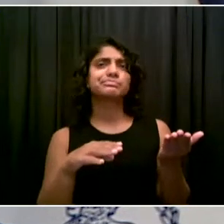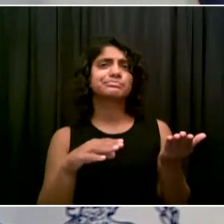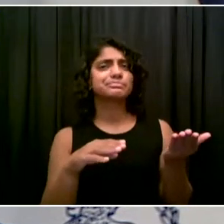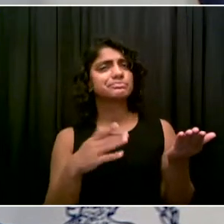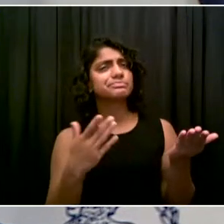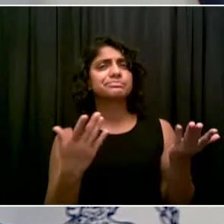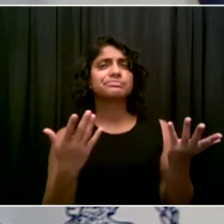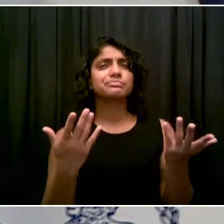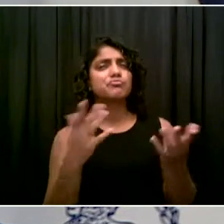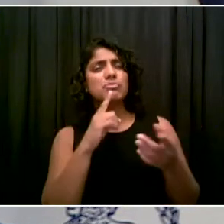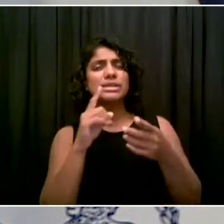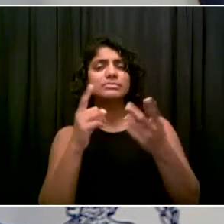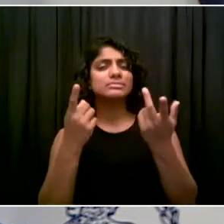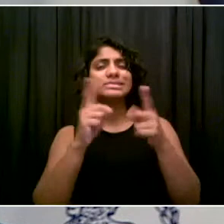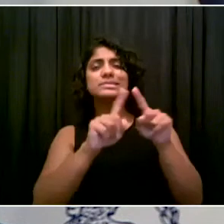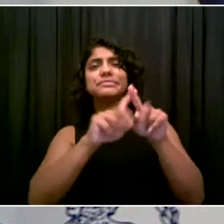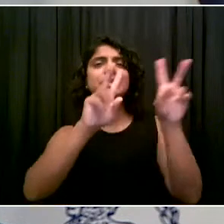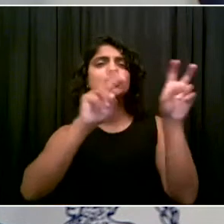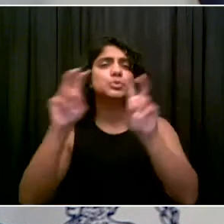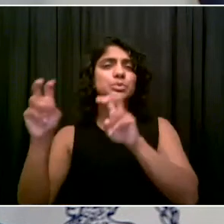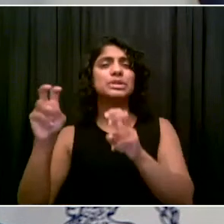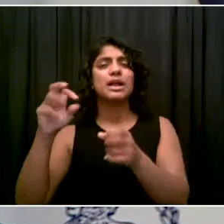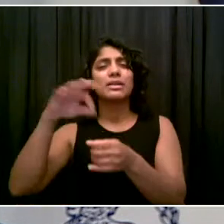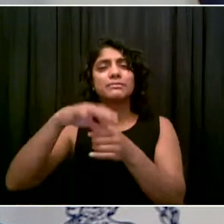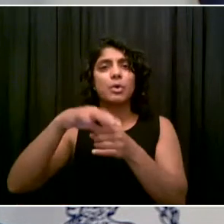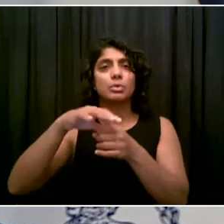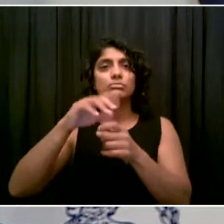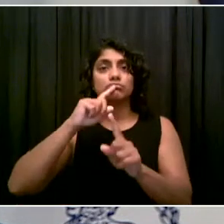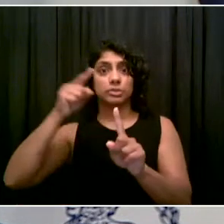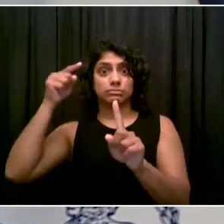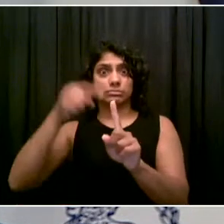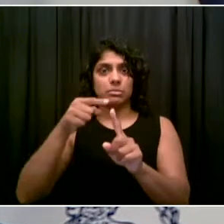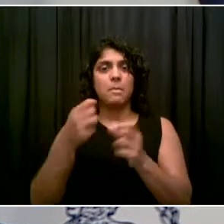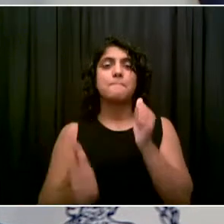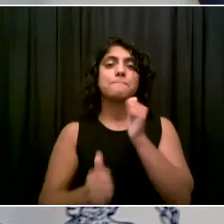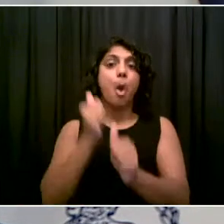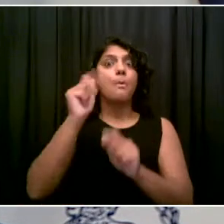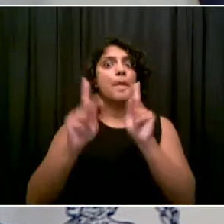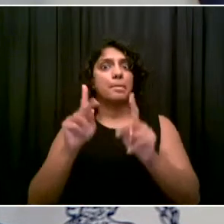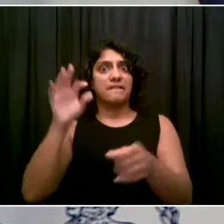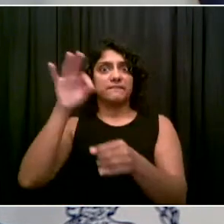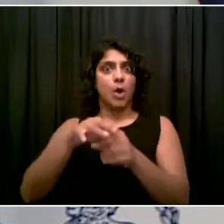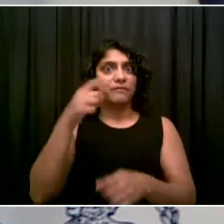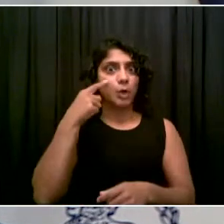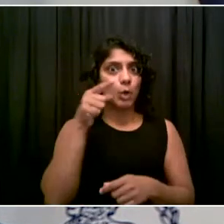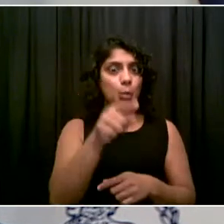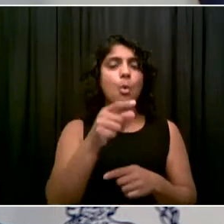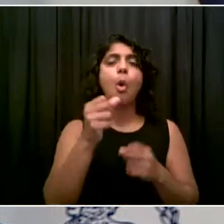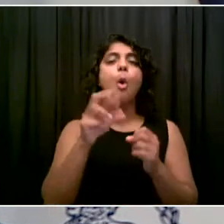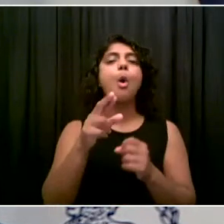PLURALITY, NOT A MAJORITY. THERE WERE THAT KI NDOF DISCUSSIONS BACK THEN.